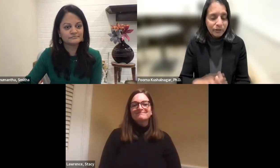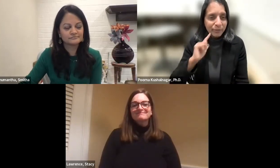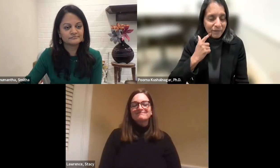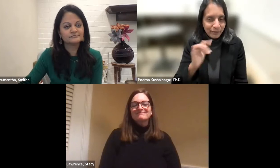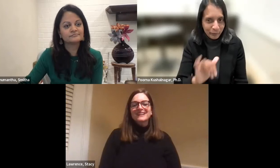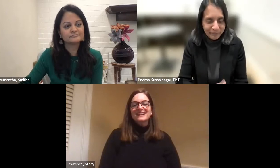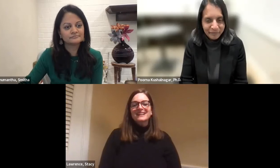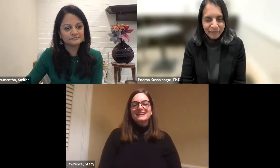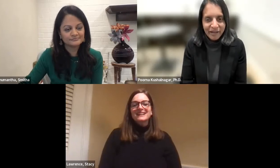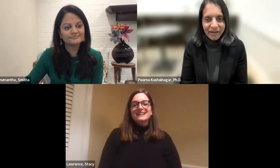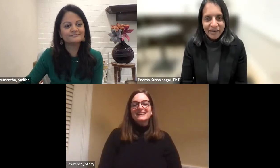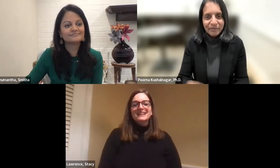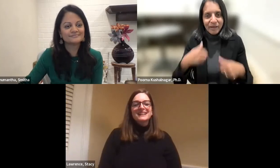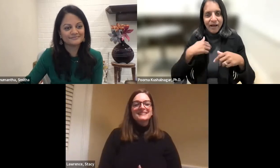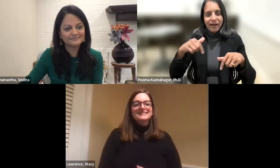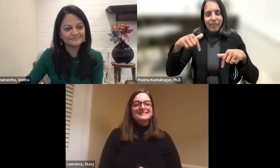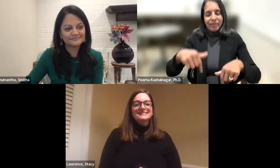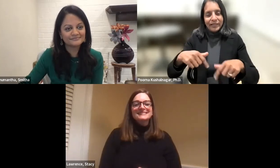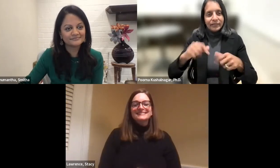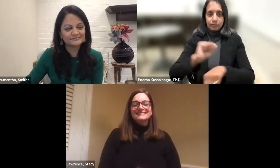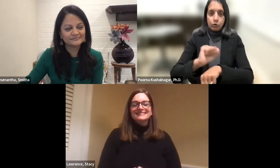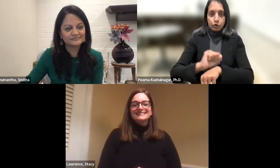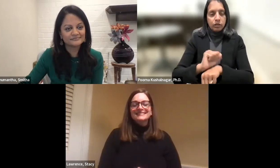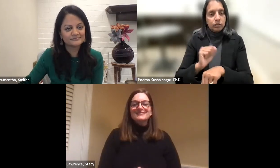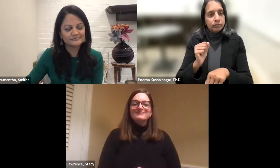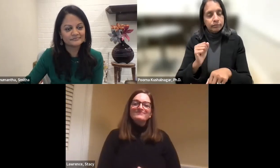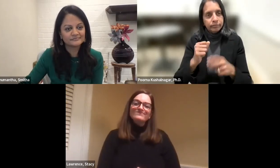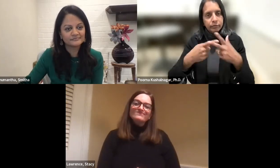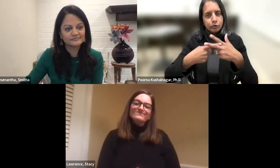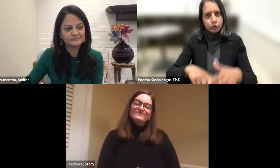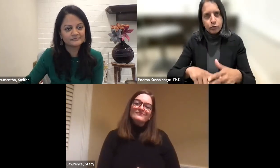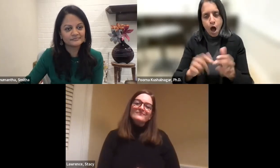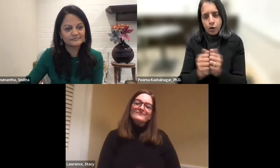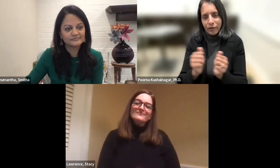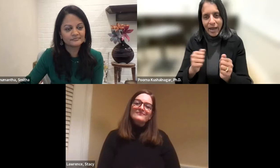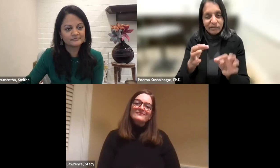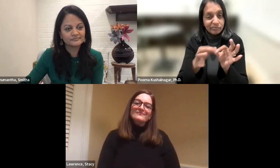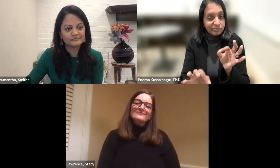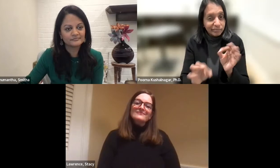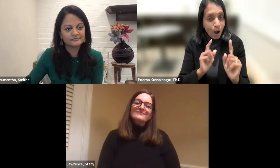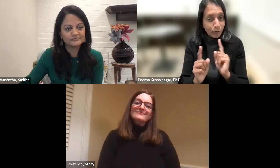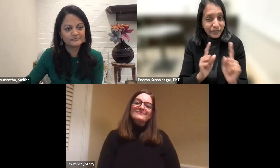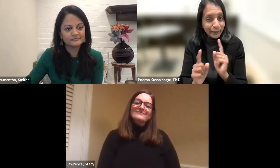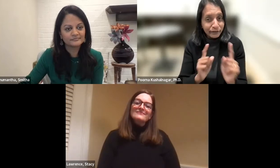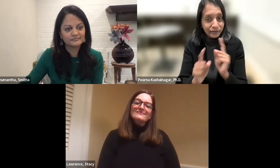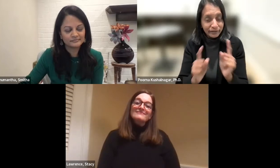Stacy, other members here, Smitha, of course, as well-- and this is near and dear to all of us.